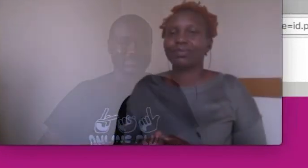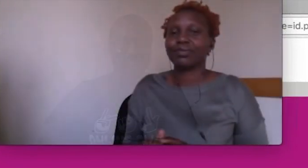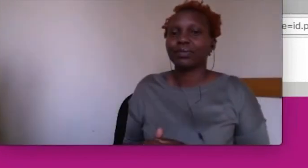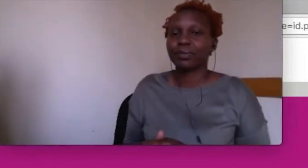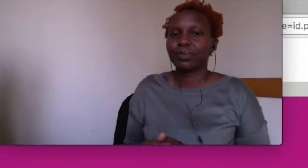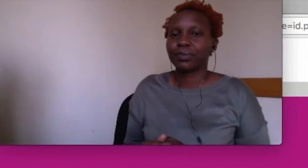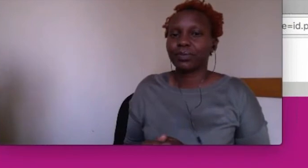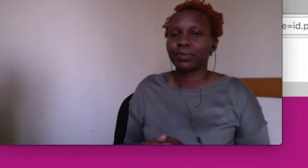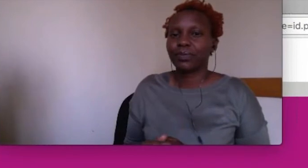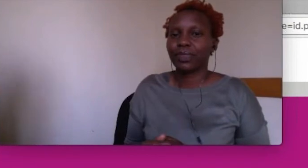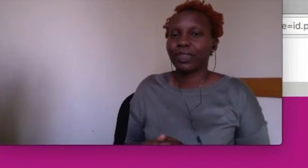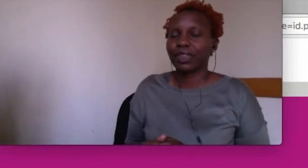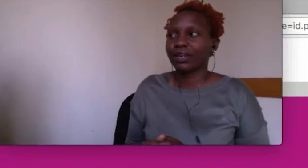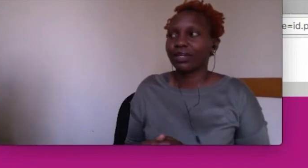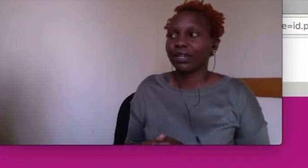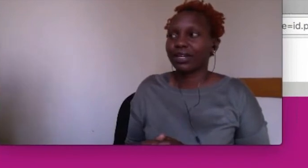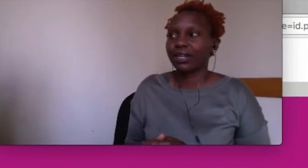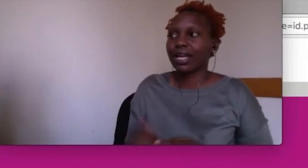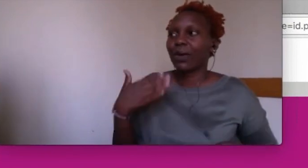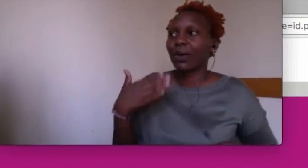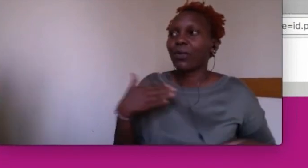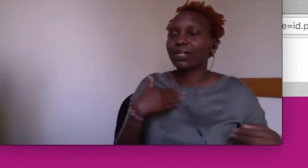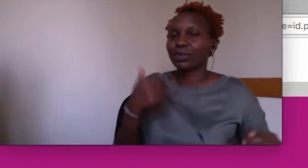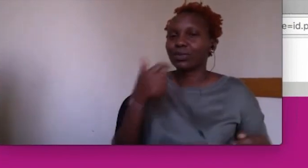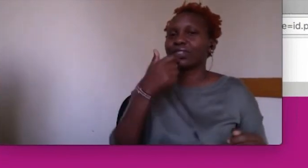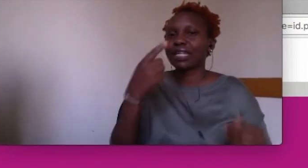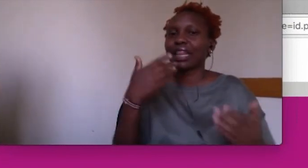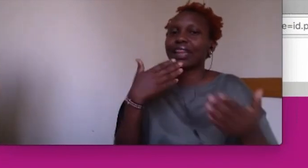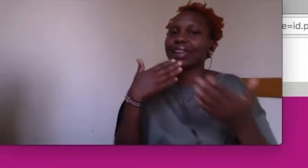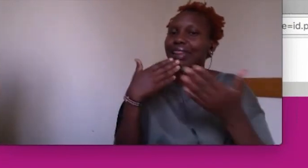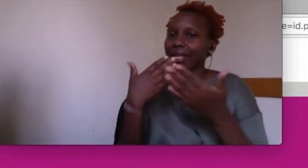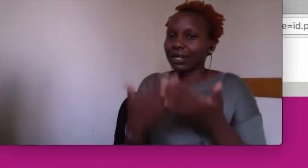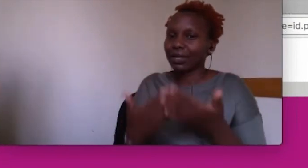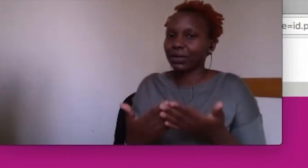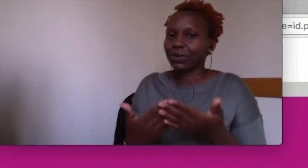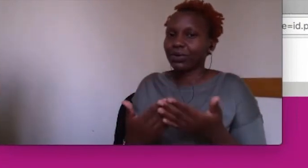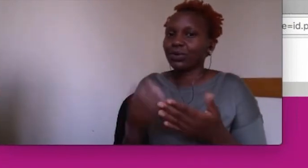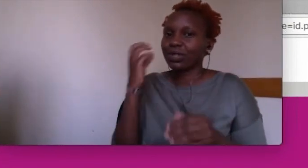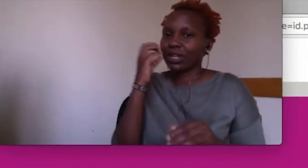I just wanted to say a big thank you to Hudson